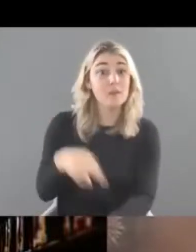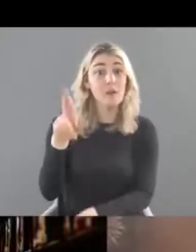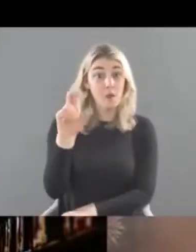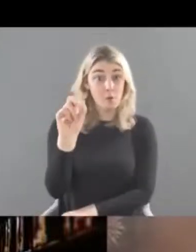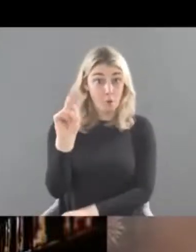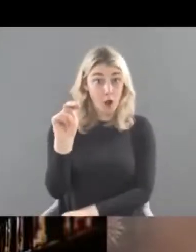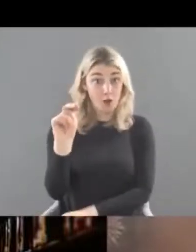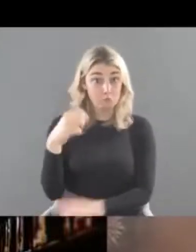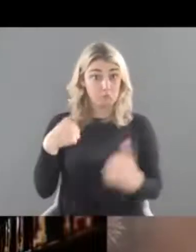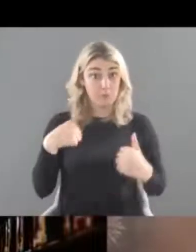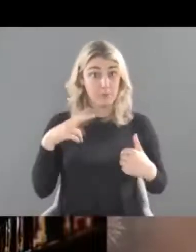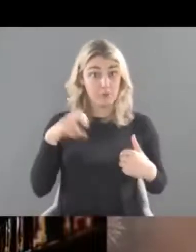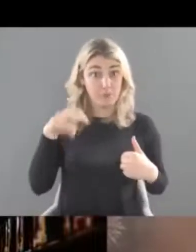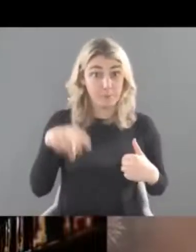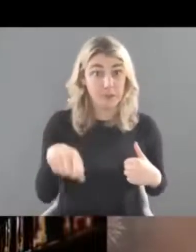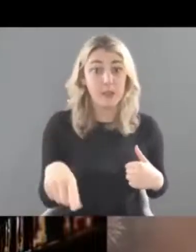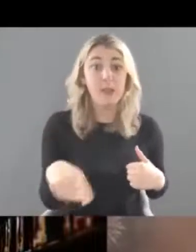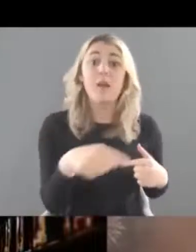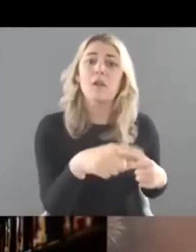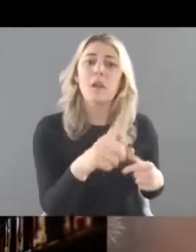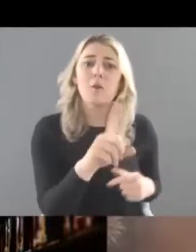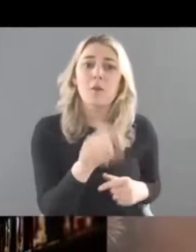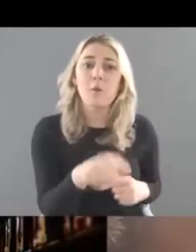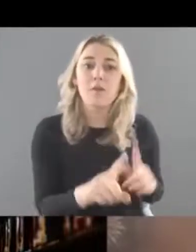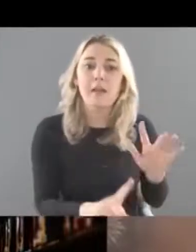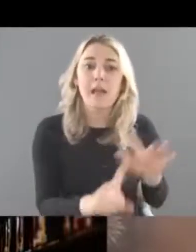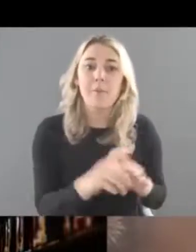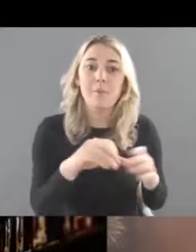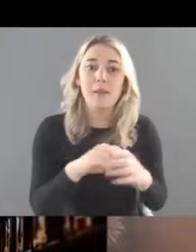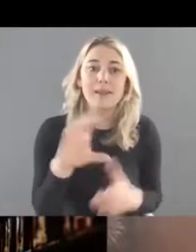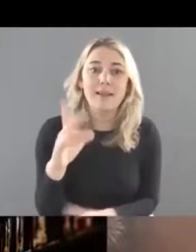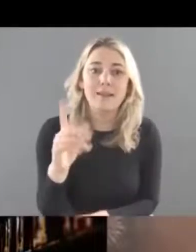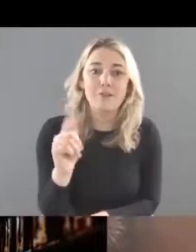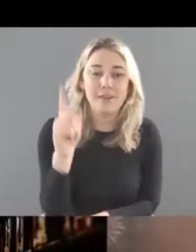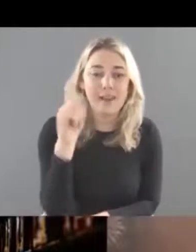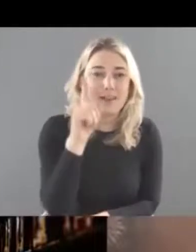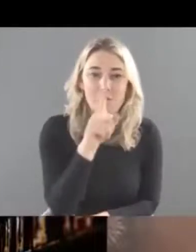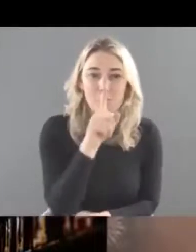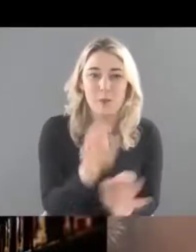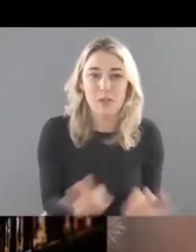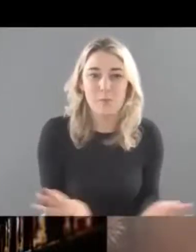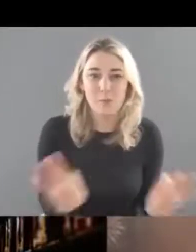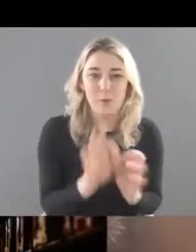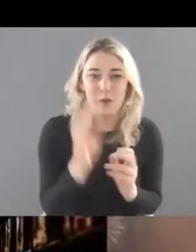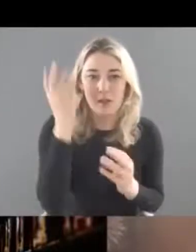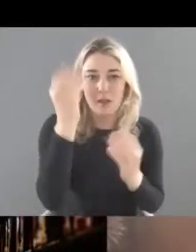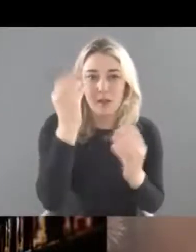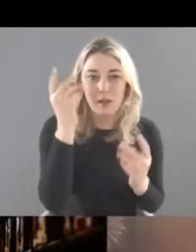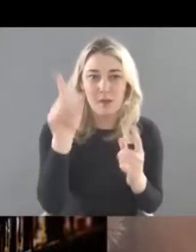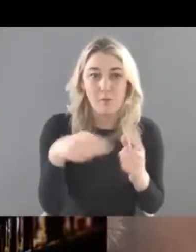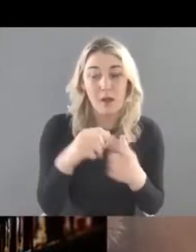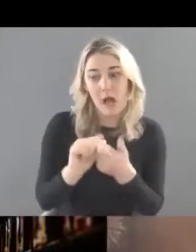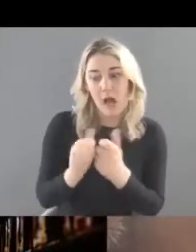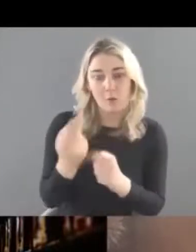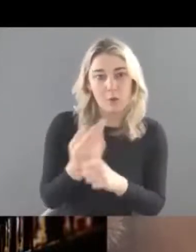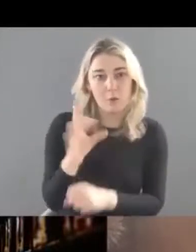There was a question that came up in the chat that I think that's really important to think about with regard to using data, because we oftentimes think of data at